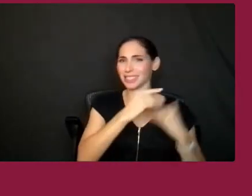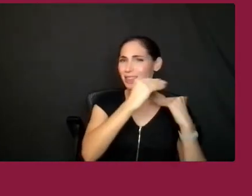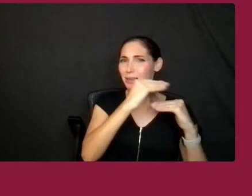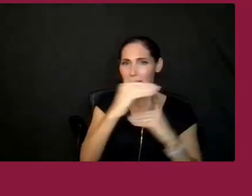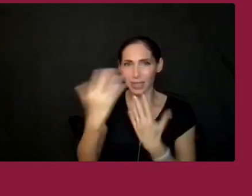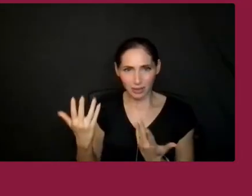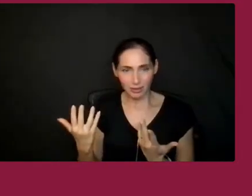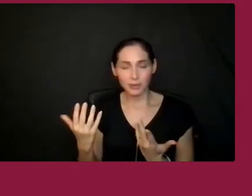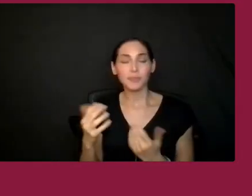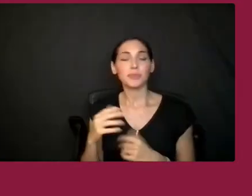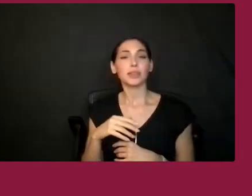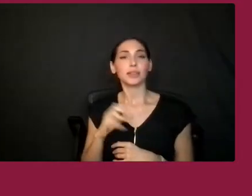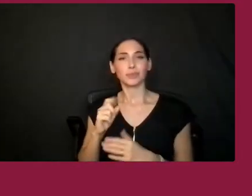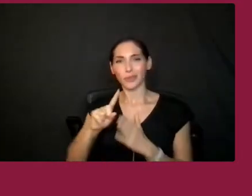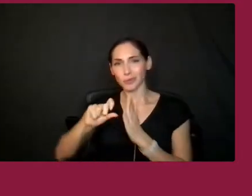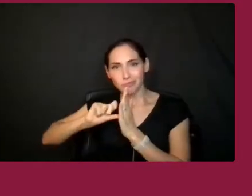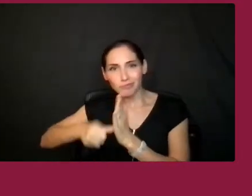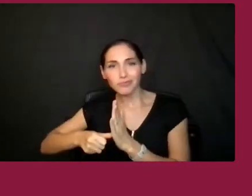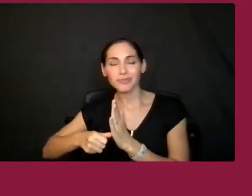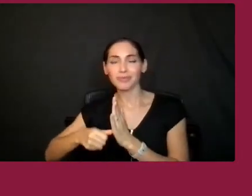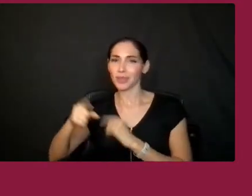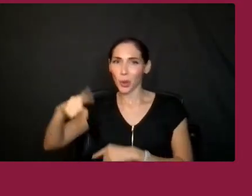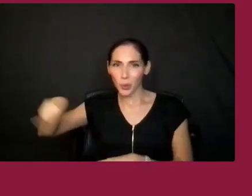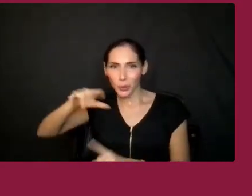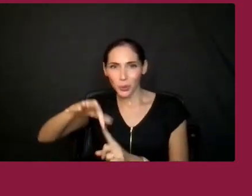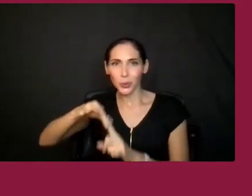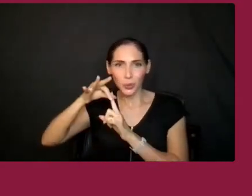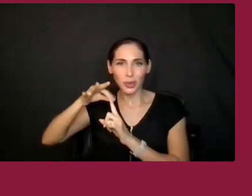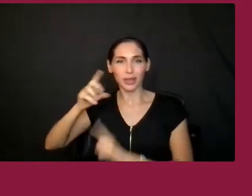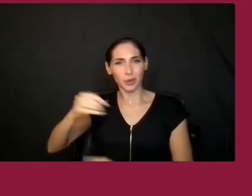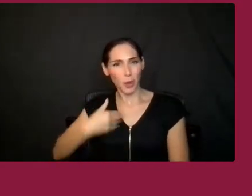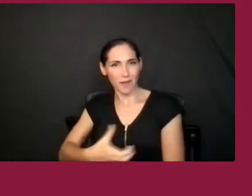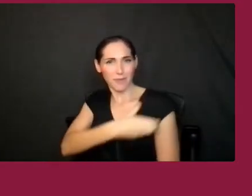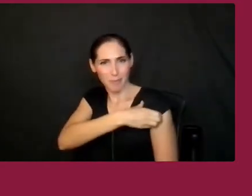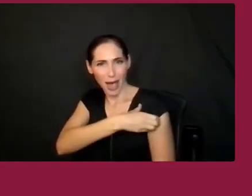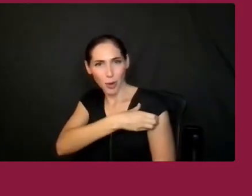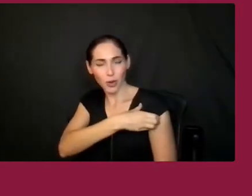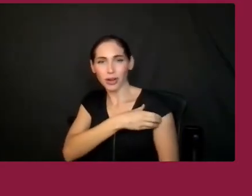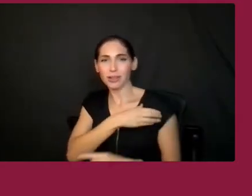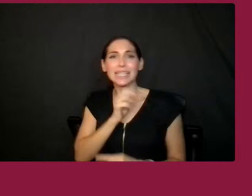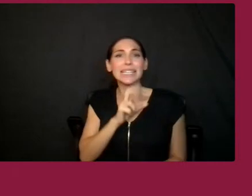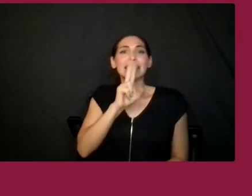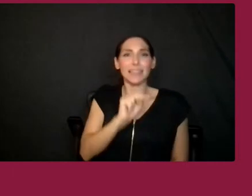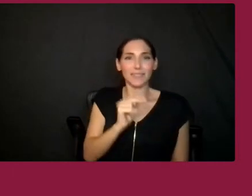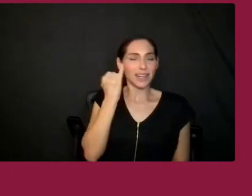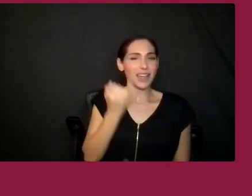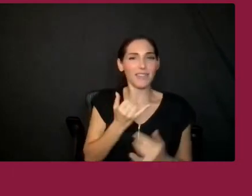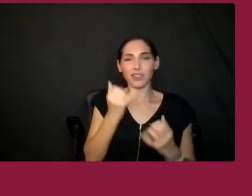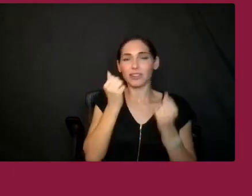Whilst emphasizing the uniqueness and power of scholarly voices, even in the midst of misinformation and dominant voices.